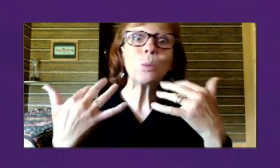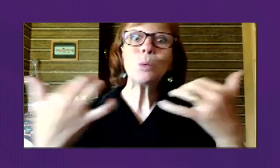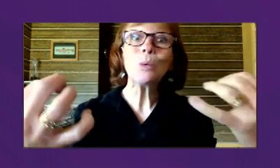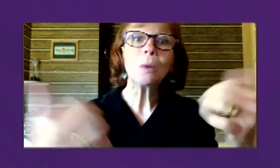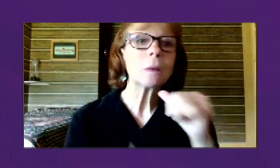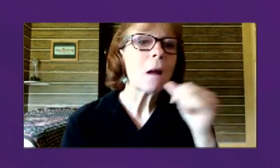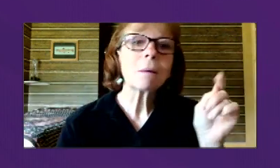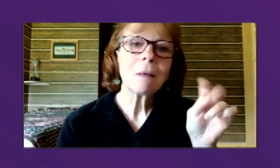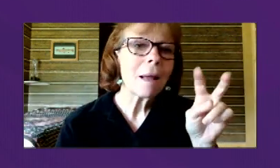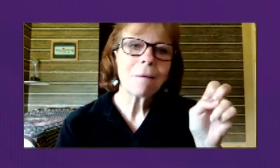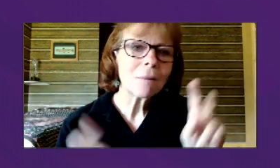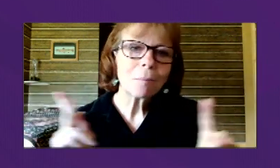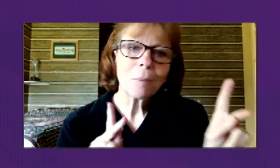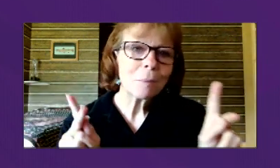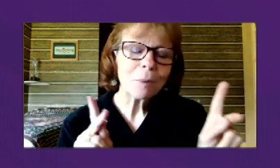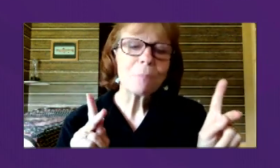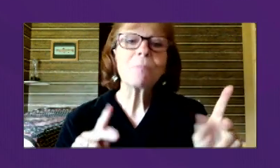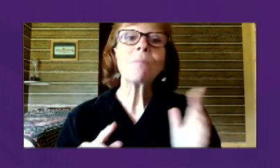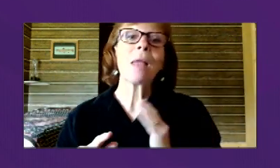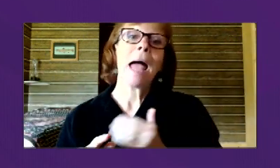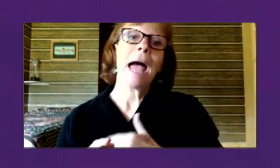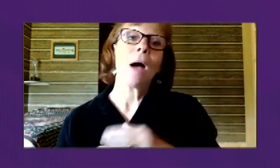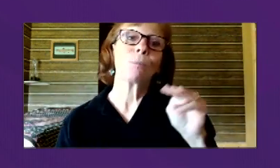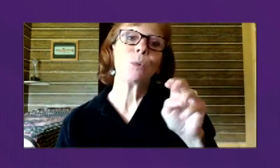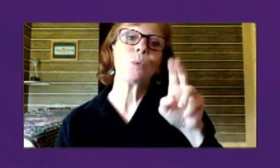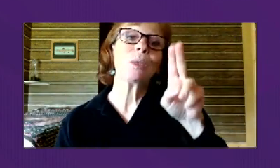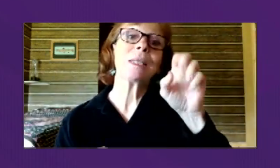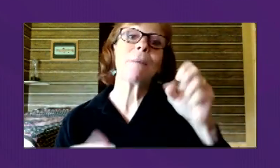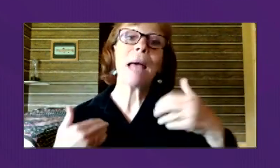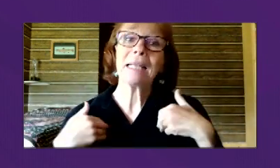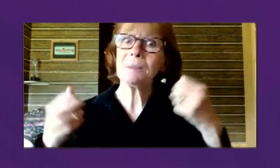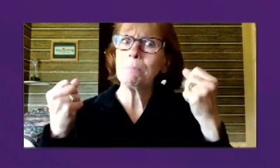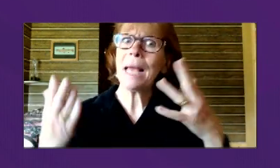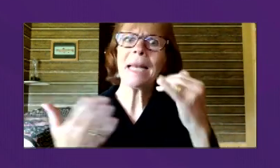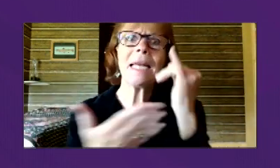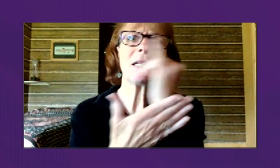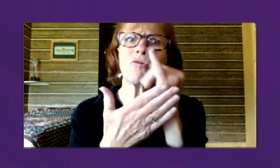Our museum has multiple ledger art drawings depicting the Battle of Little Bighorn,